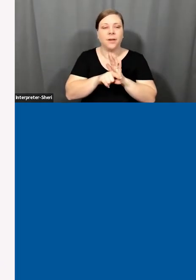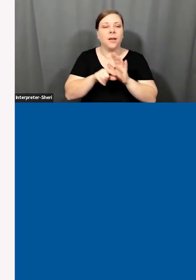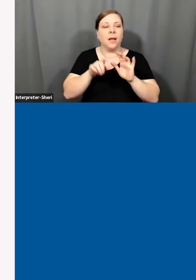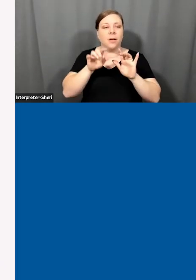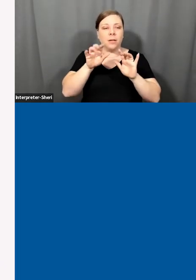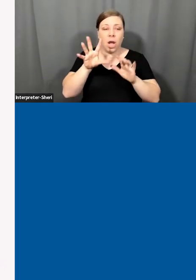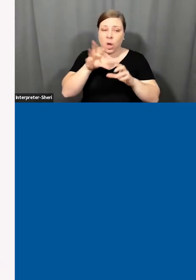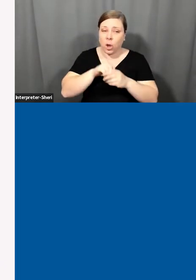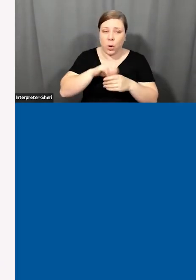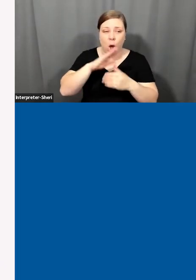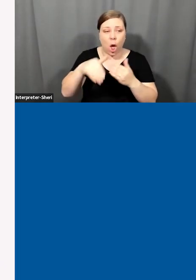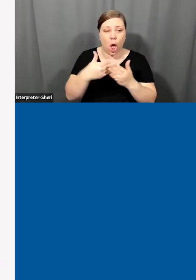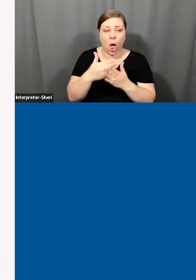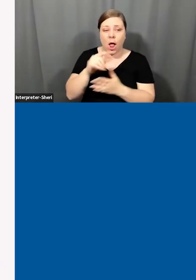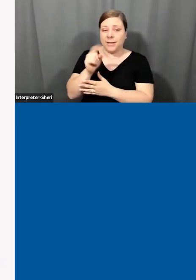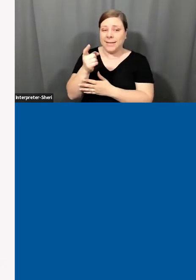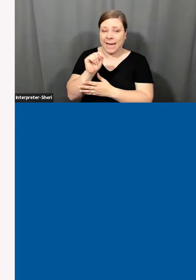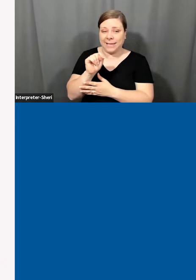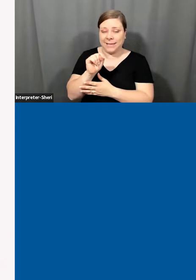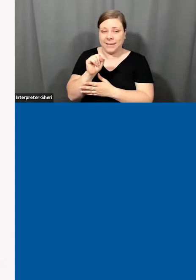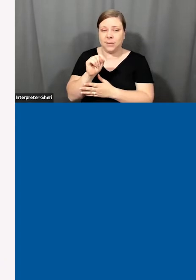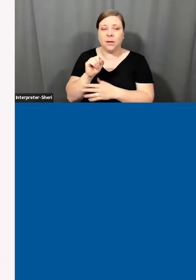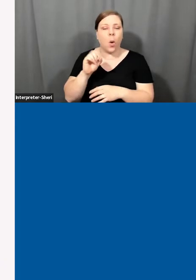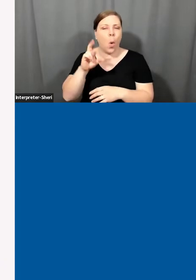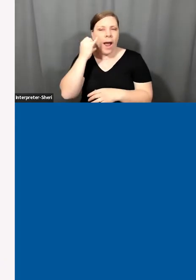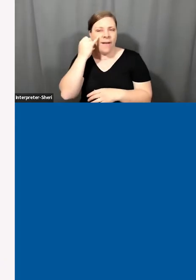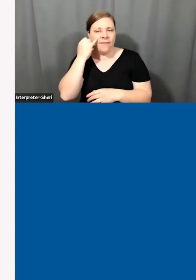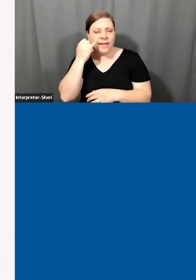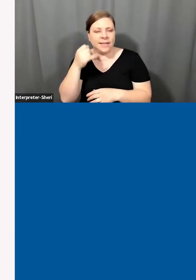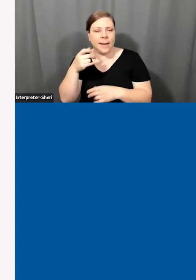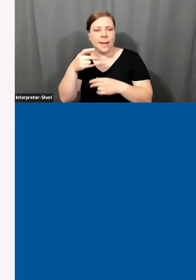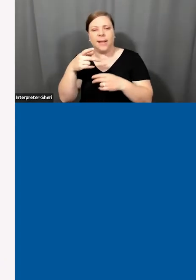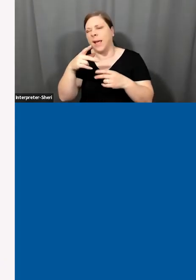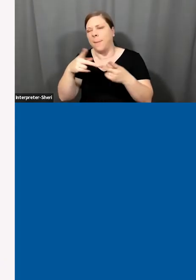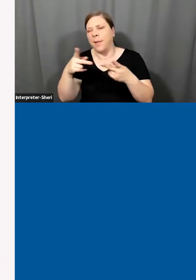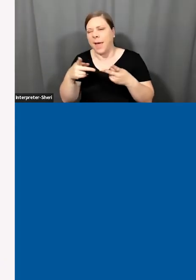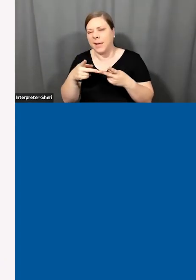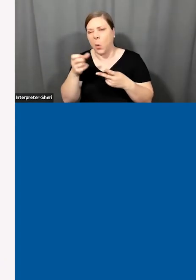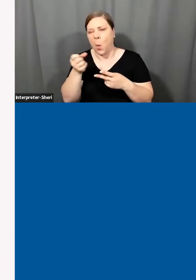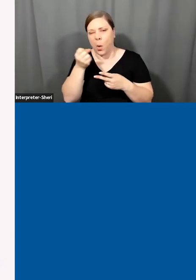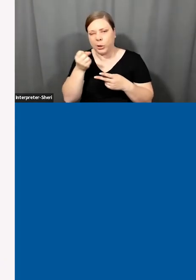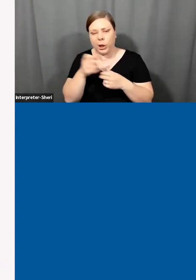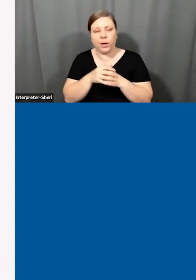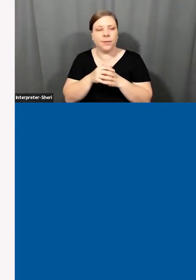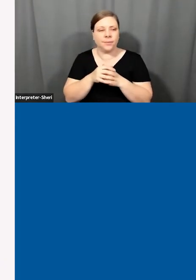or you can note if it's placeholder text. So I would write in the image description, Lorem ipsum placeholder text.